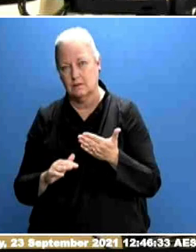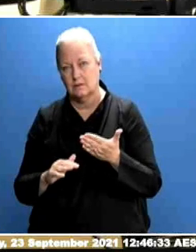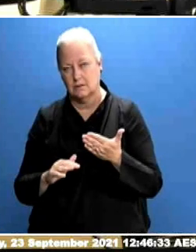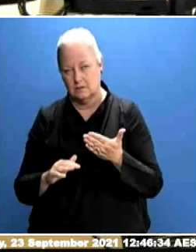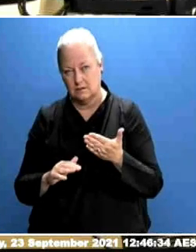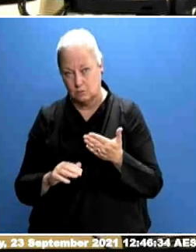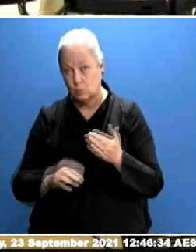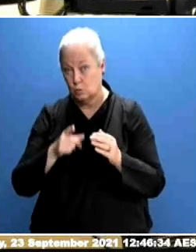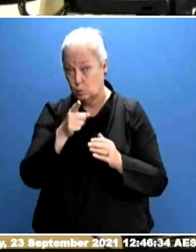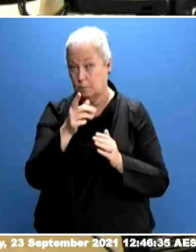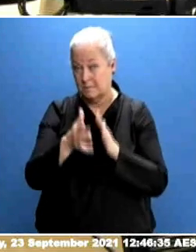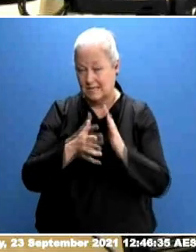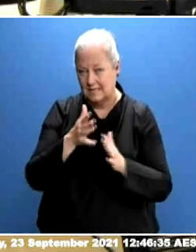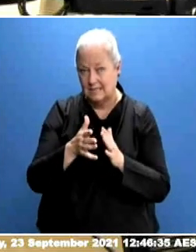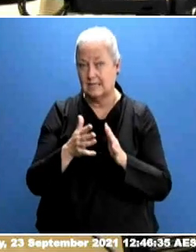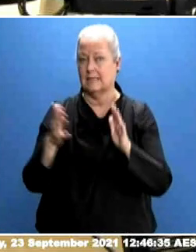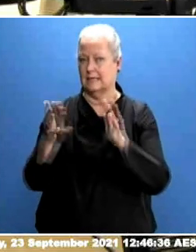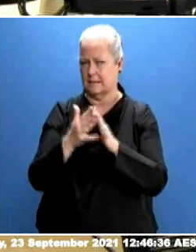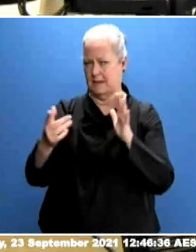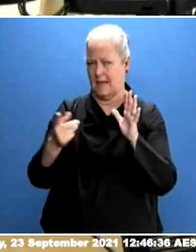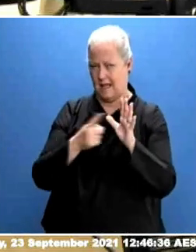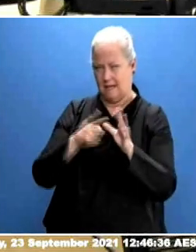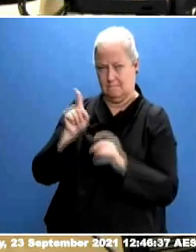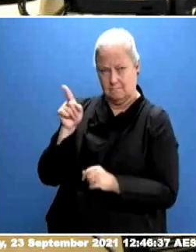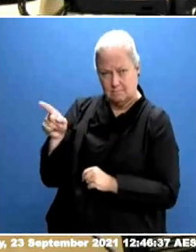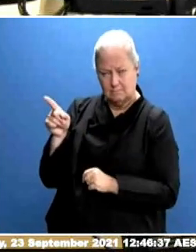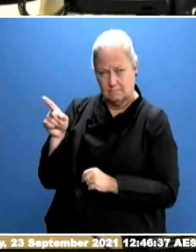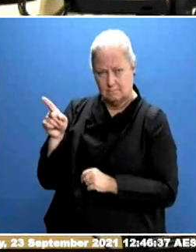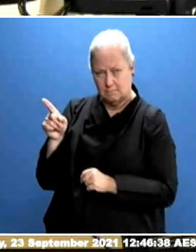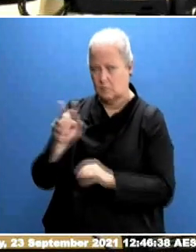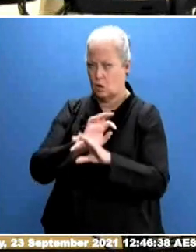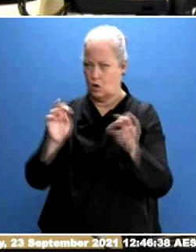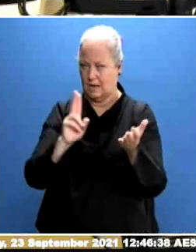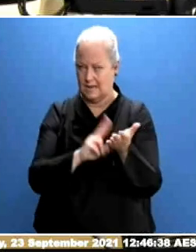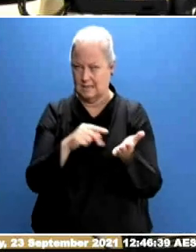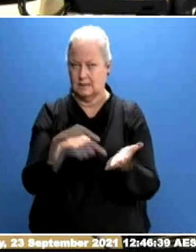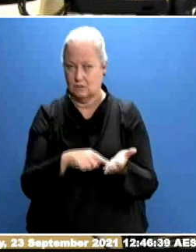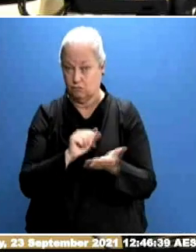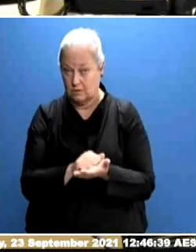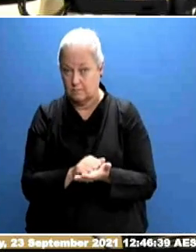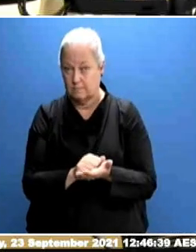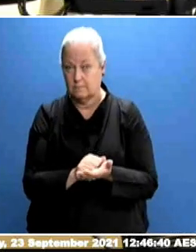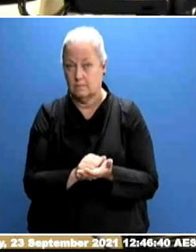talking about the WA jurisdiction there as opposed to the NT jurisdiction? That's right?